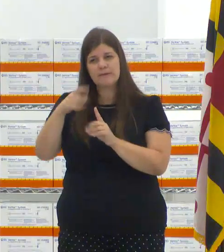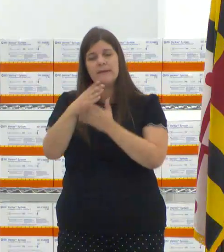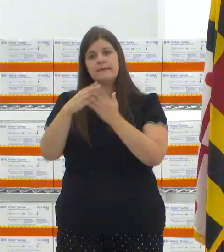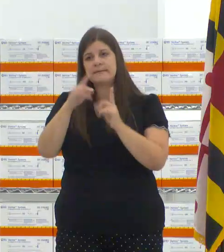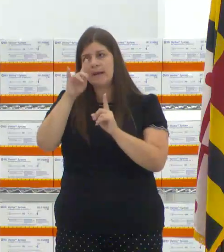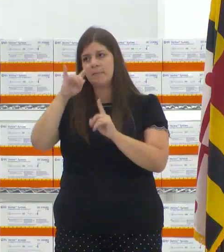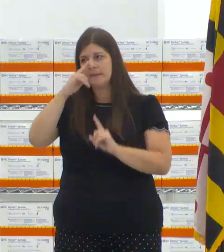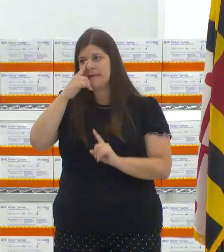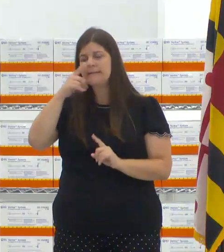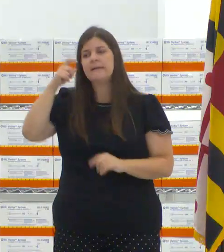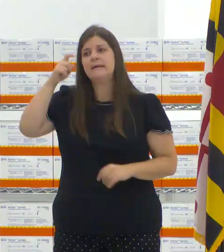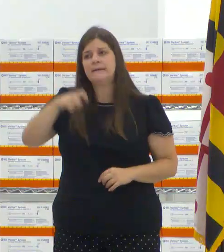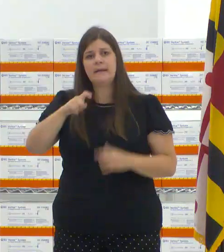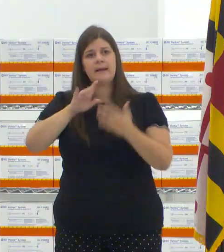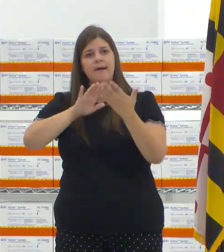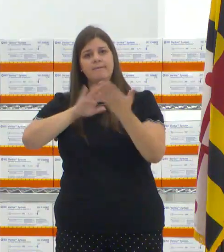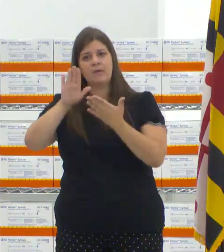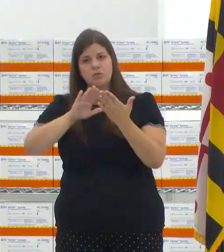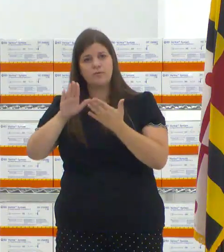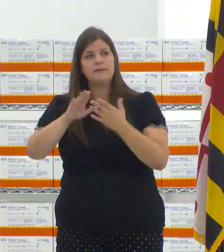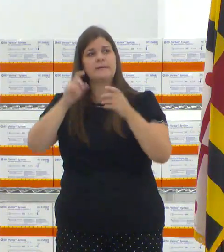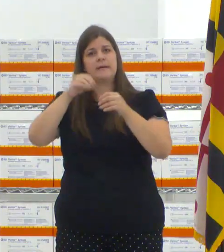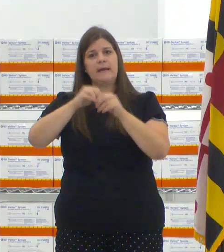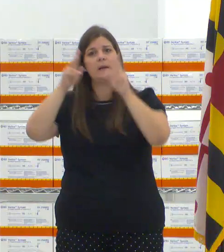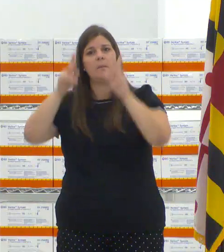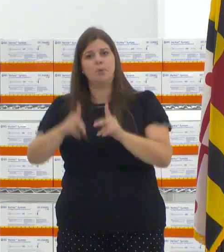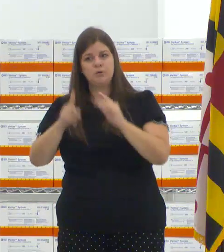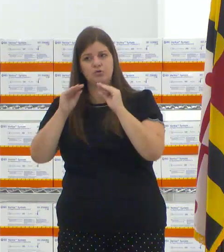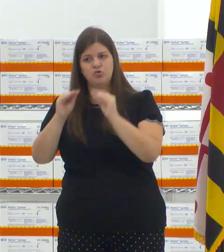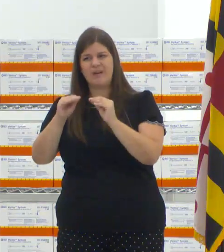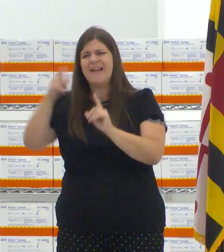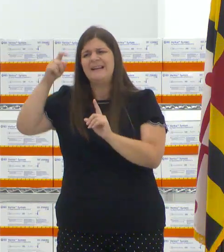Sixteen of them are bringing a few kids back in some type of a hybrid situation.